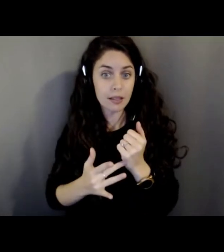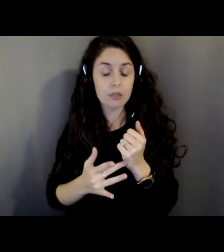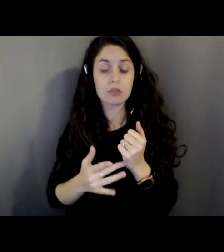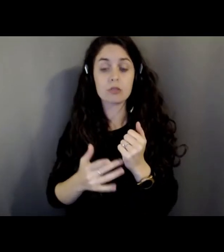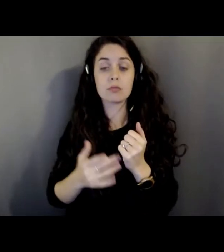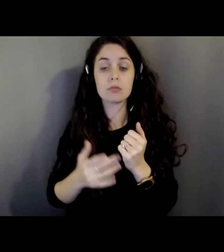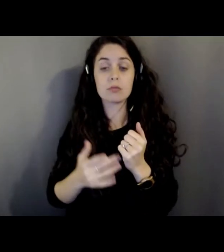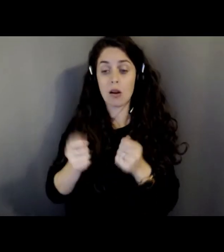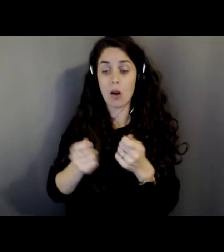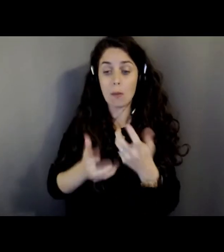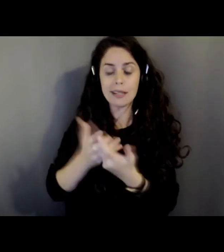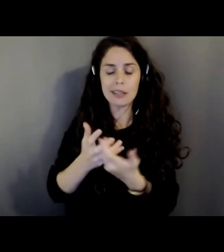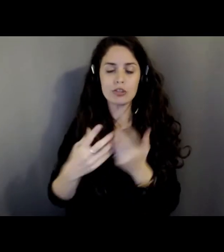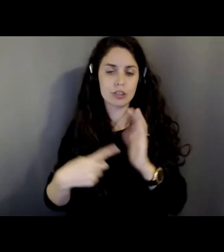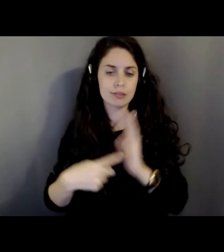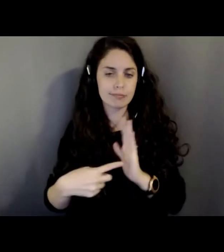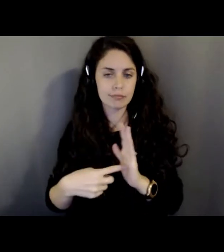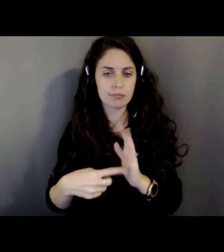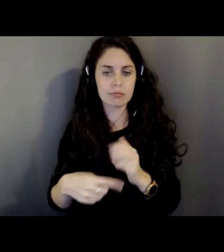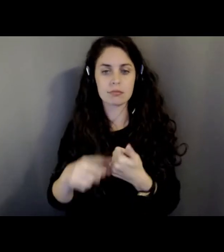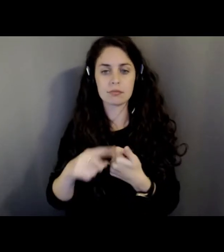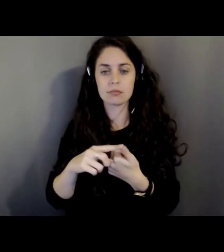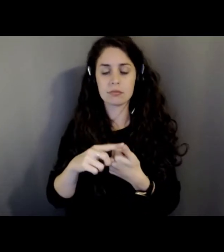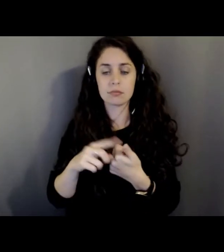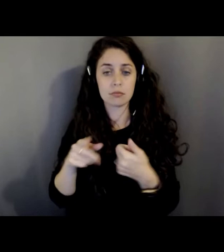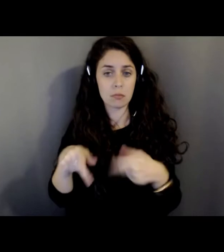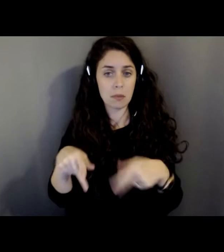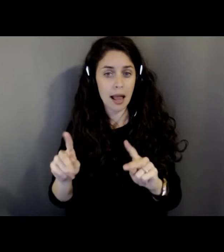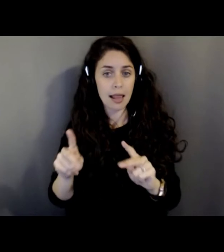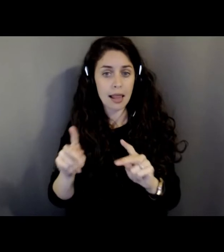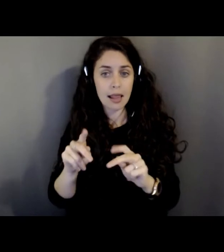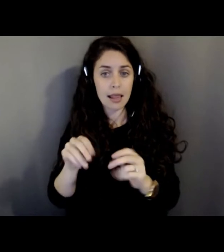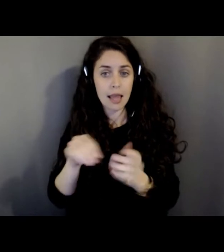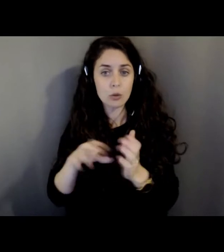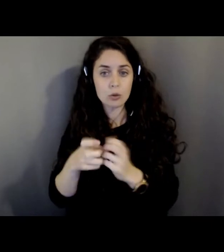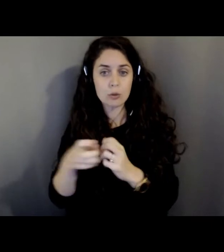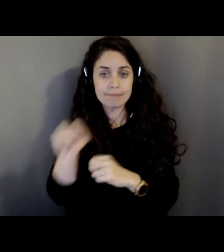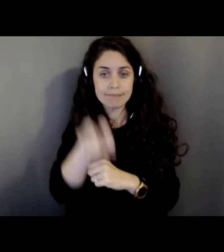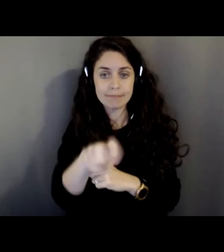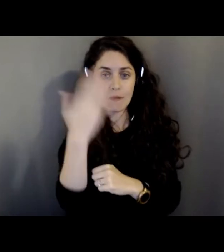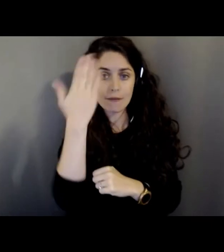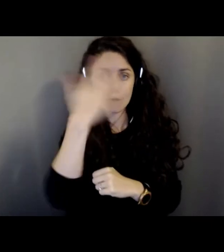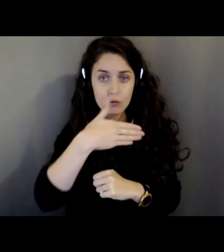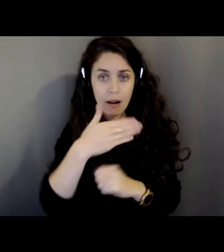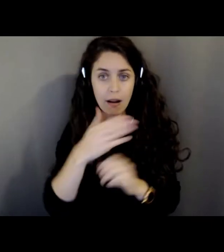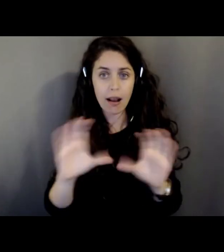such as allowing students to sit in the front of a classroom, extra time on assignments,